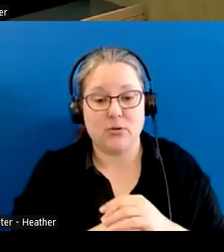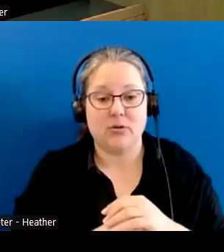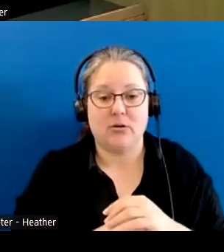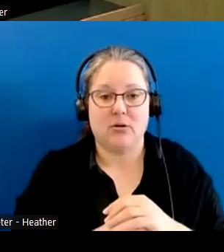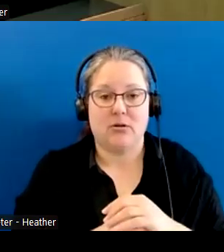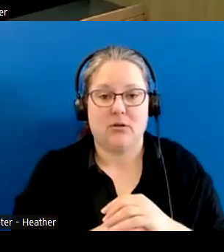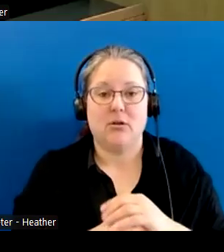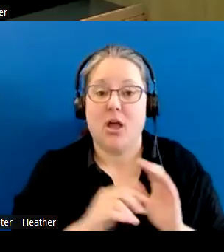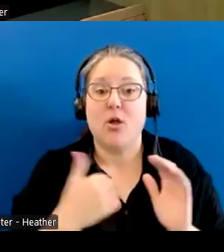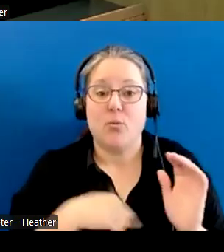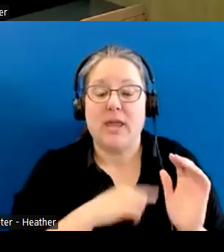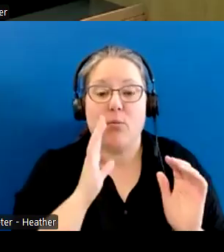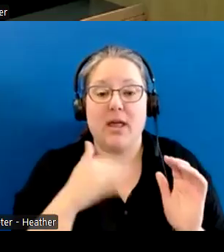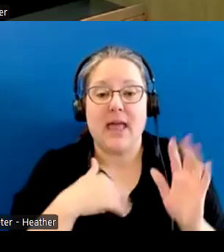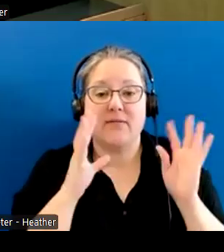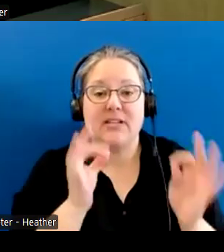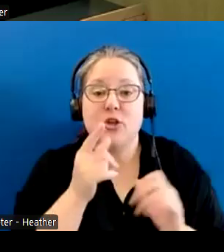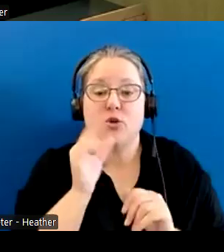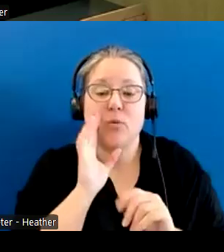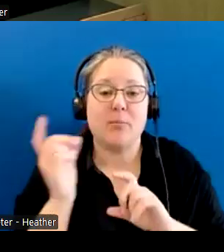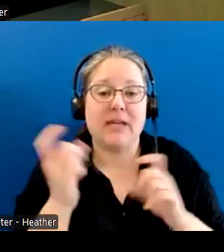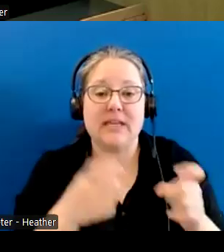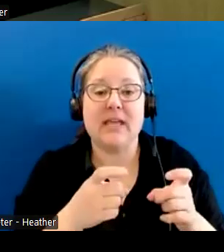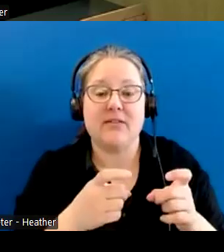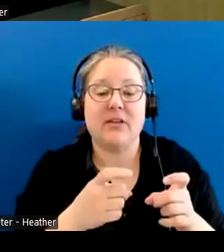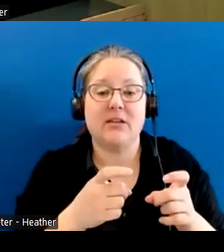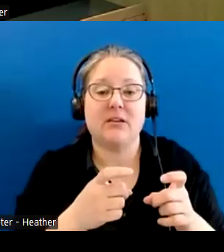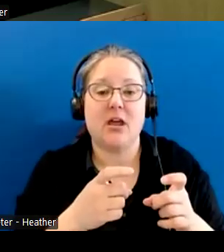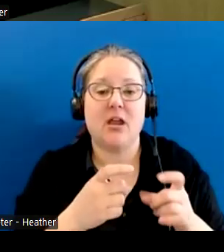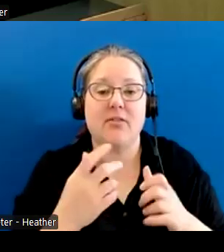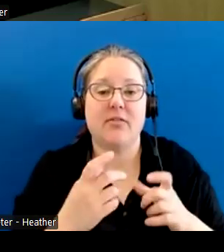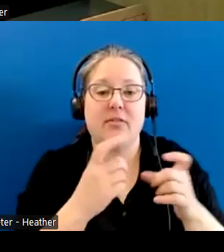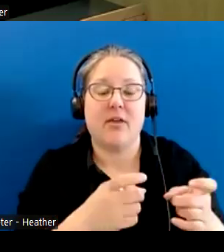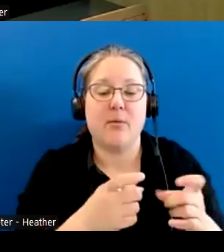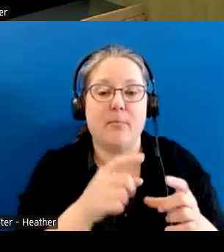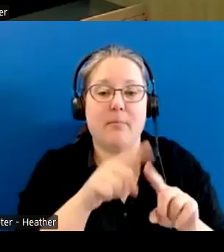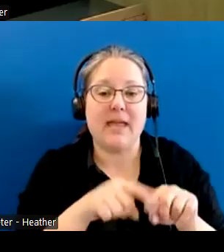um there's going to be decisions about who gets an award based on geographic distribution. So if